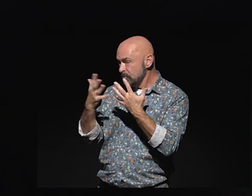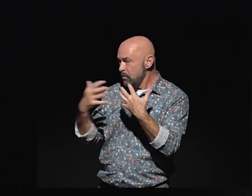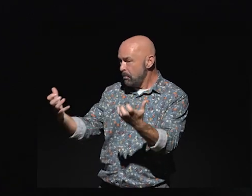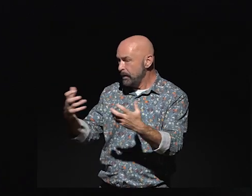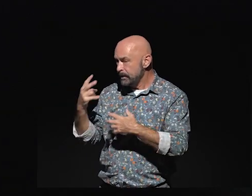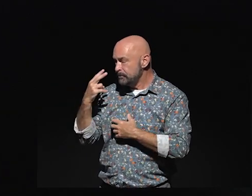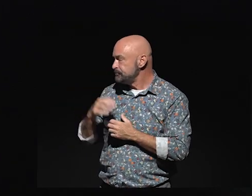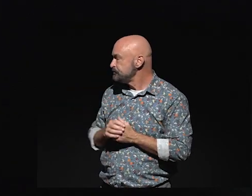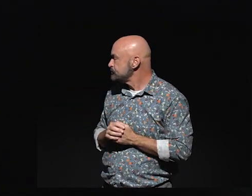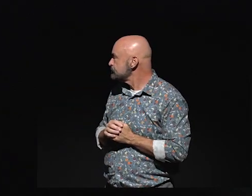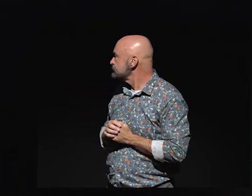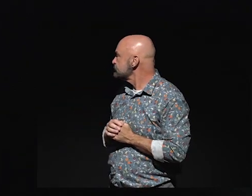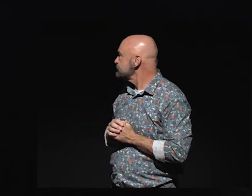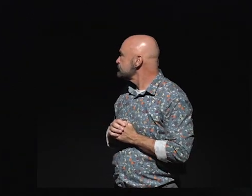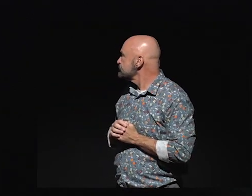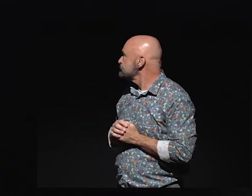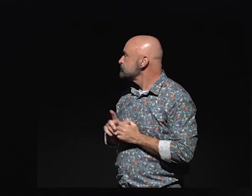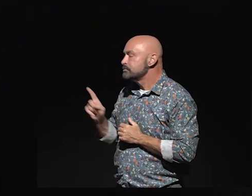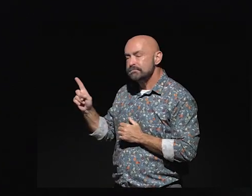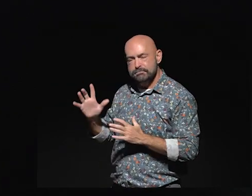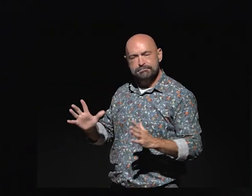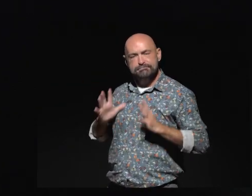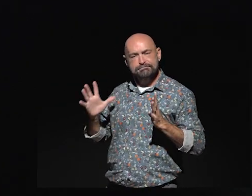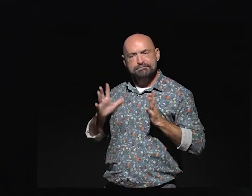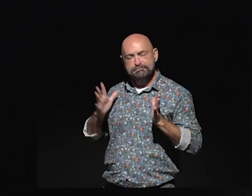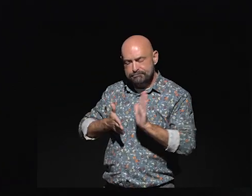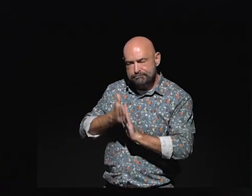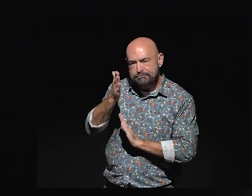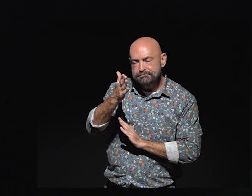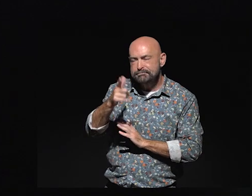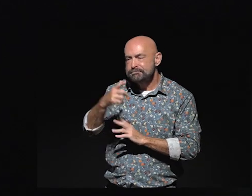This, she is getting prepared to go out for the evening